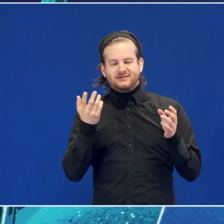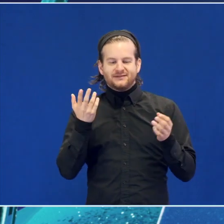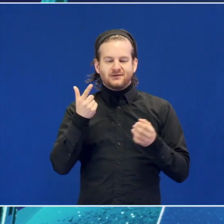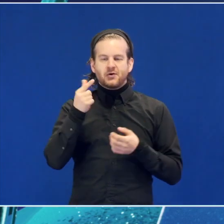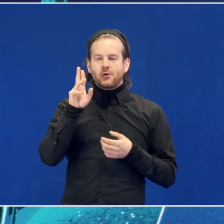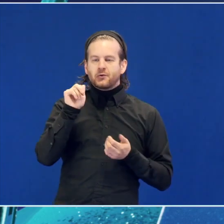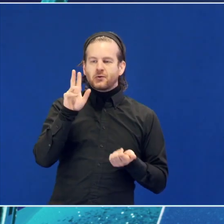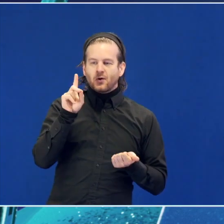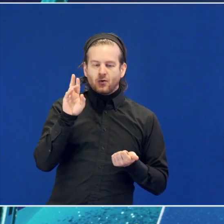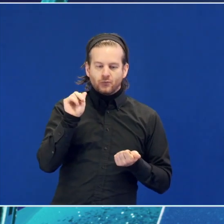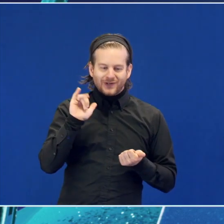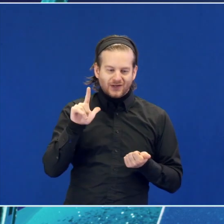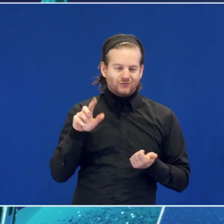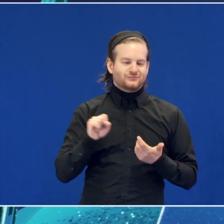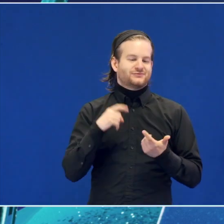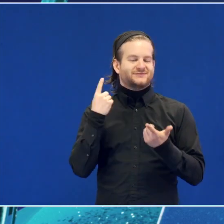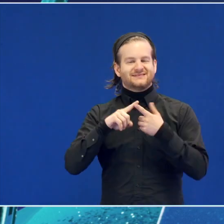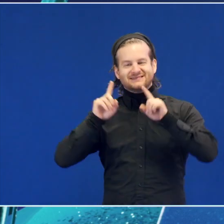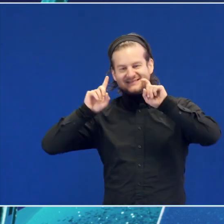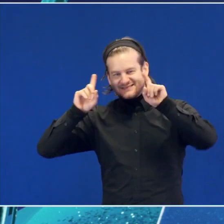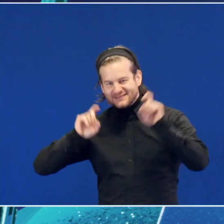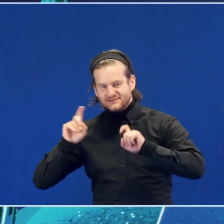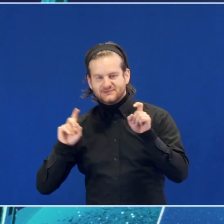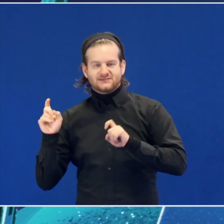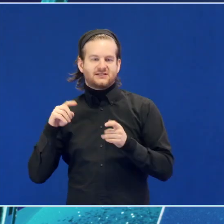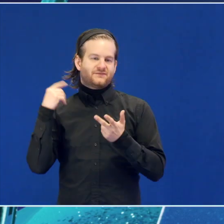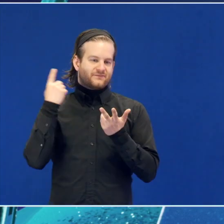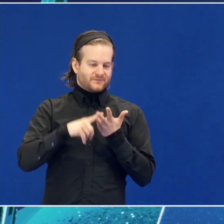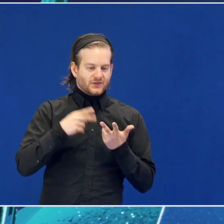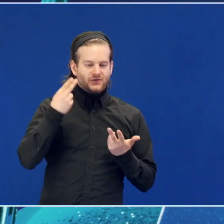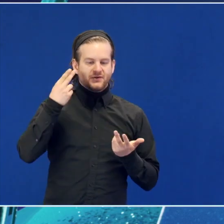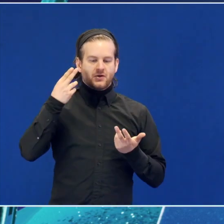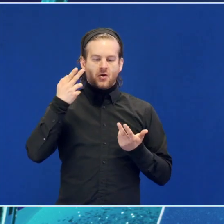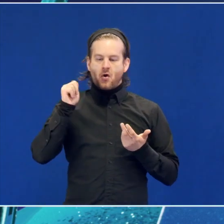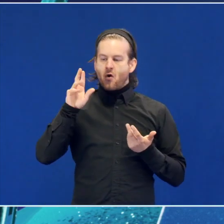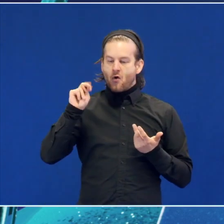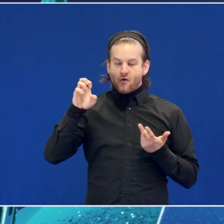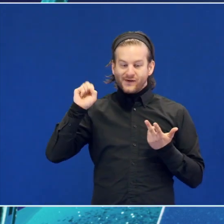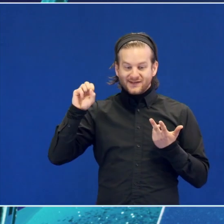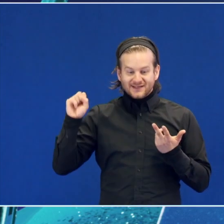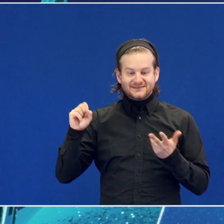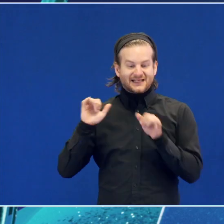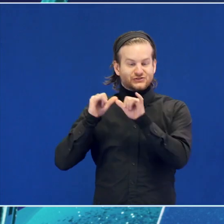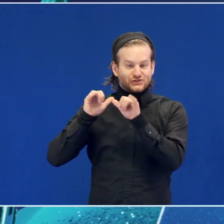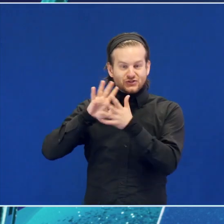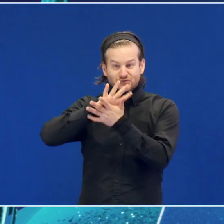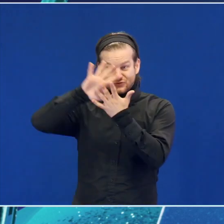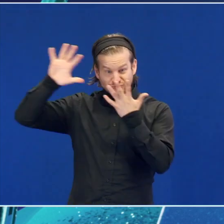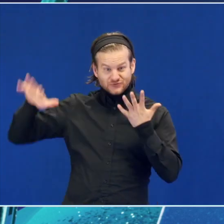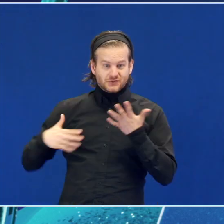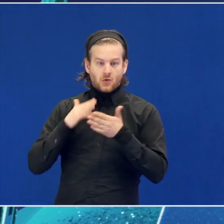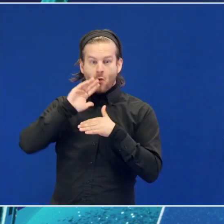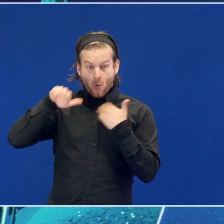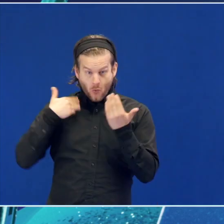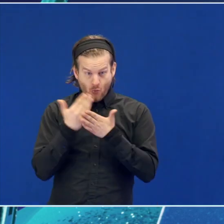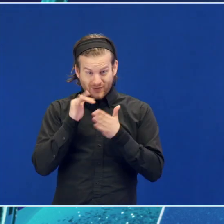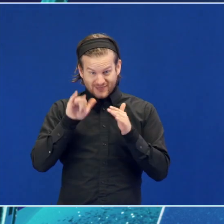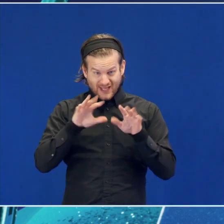"harness engineered," so whatever. But you can -- in many ways the skills files you mentioned, there are configurations at the repo level,